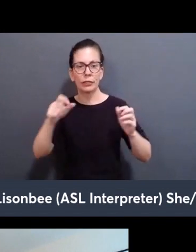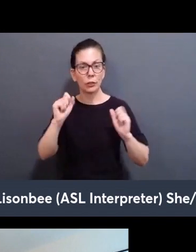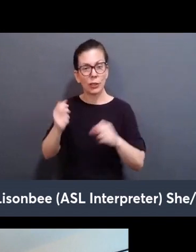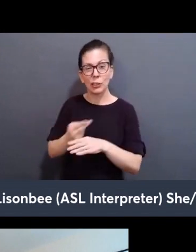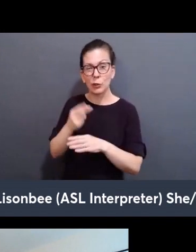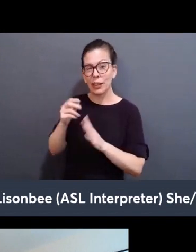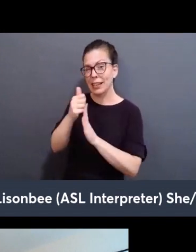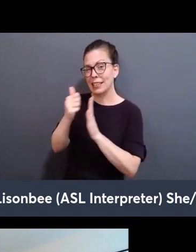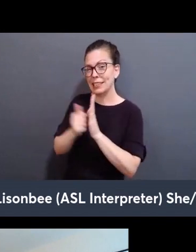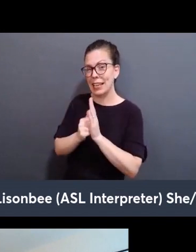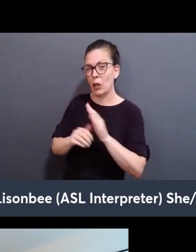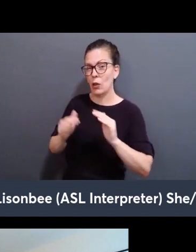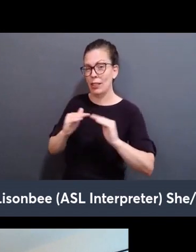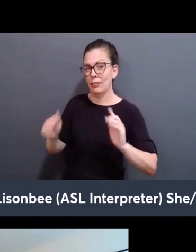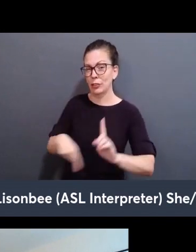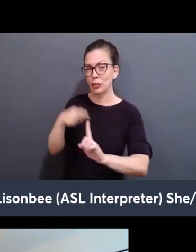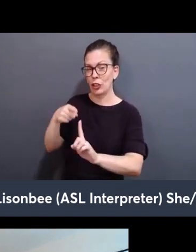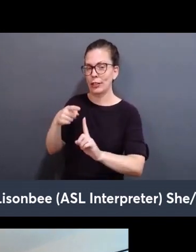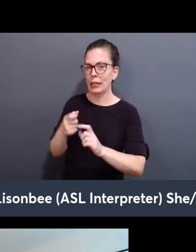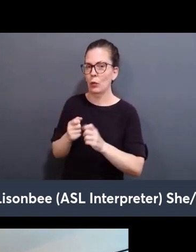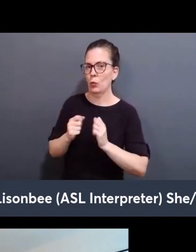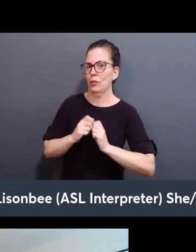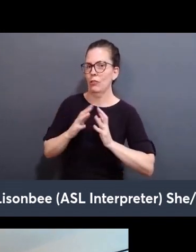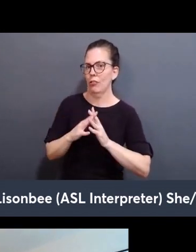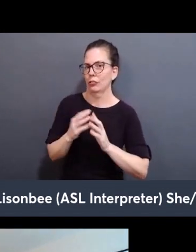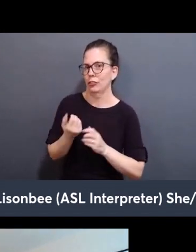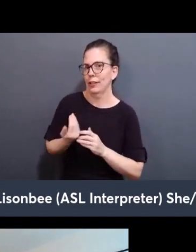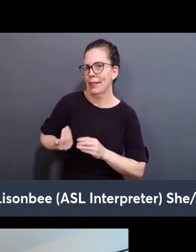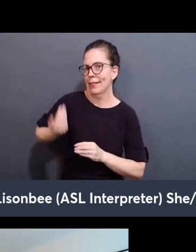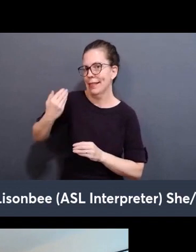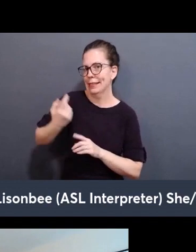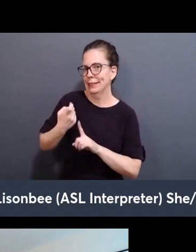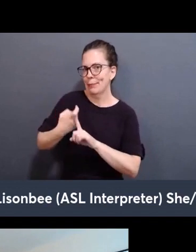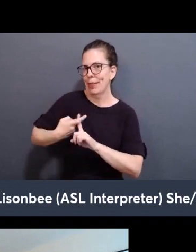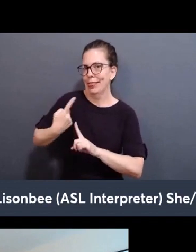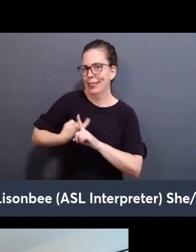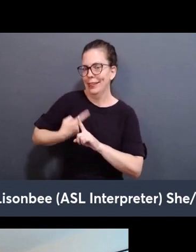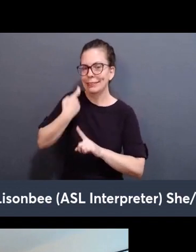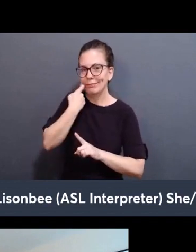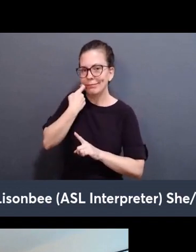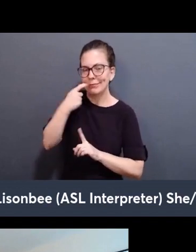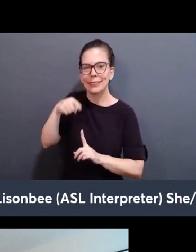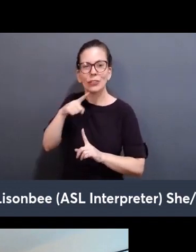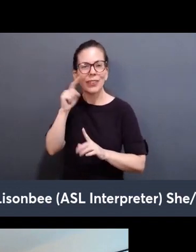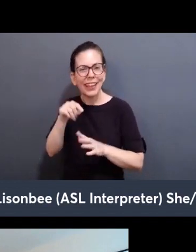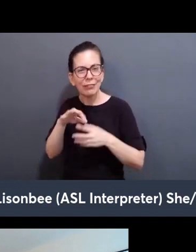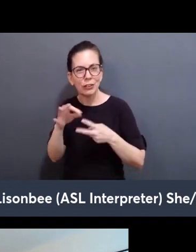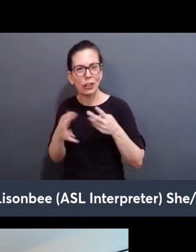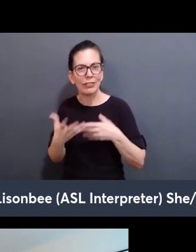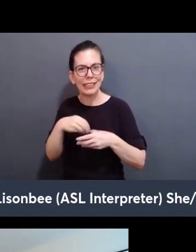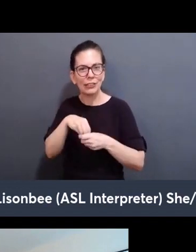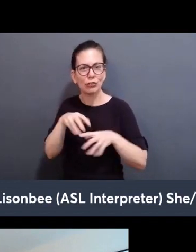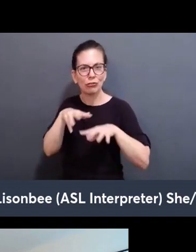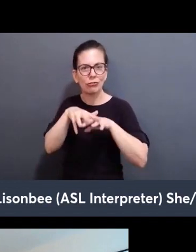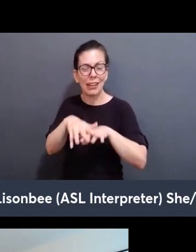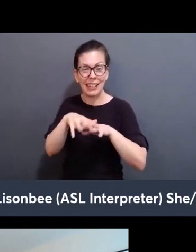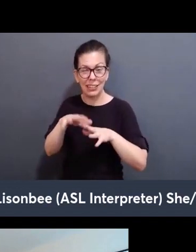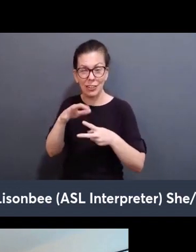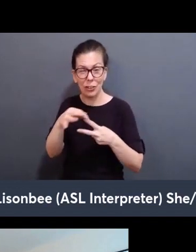We just launched it last month. So we are very much excited. We see this feature has a really great adoption, so any user of StackSets who's on the service model,